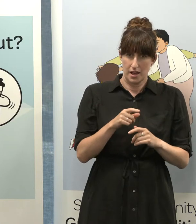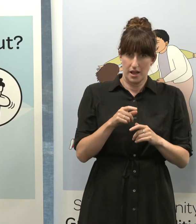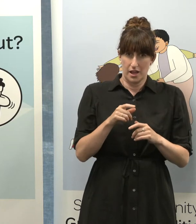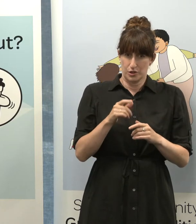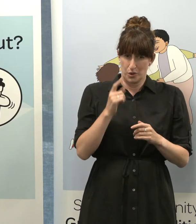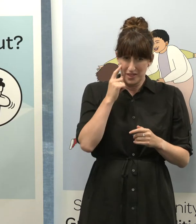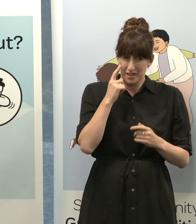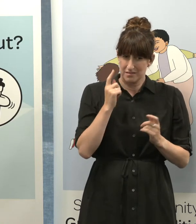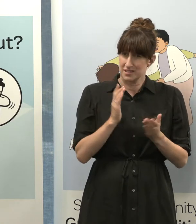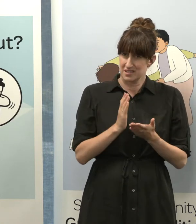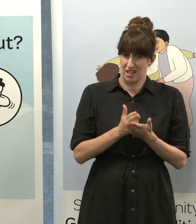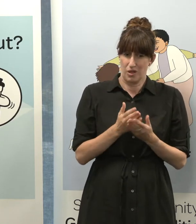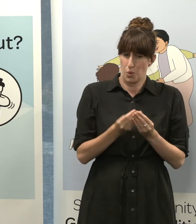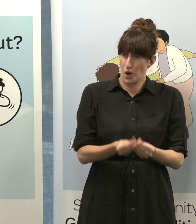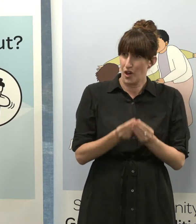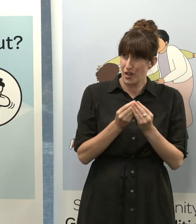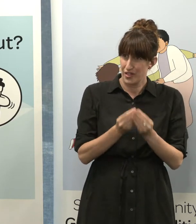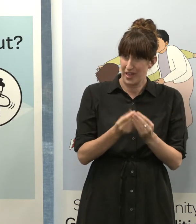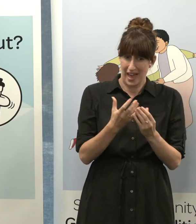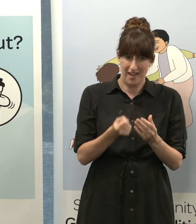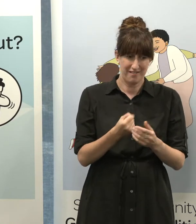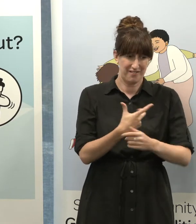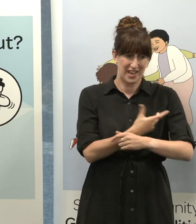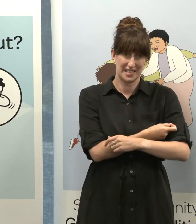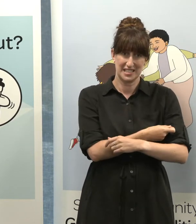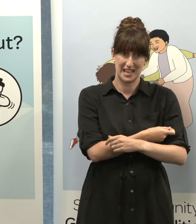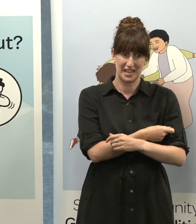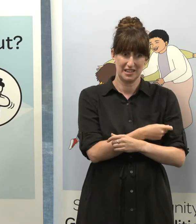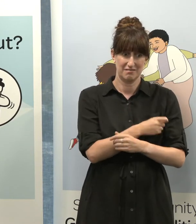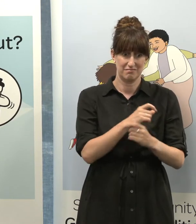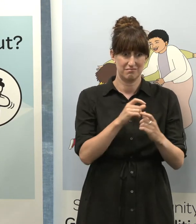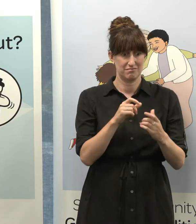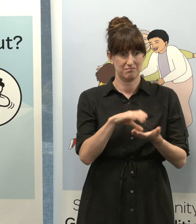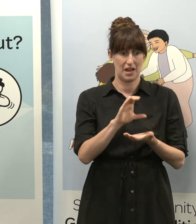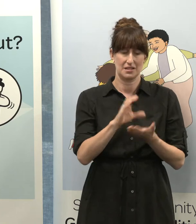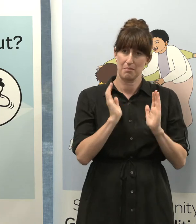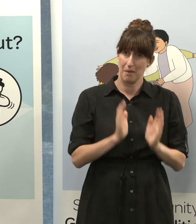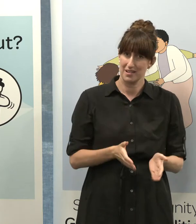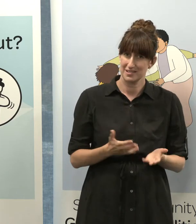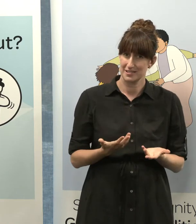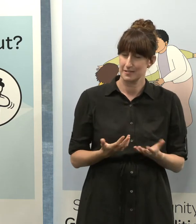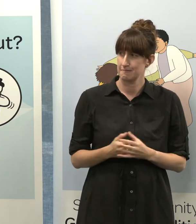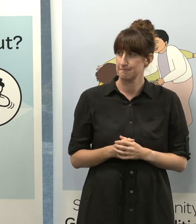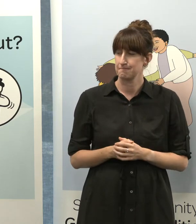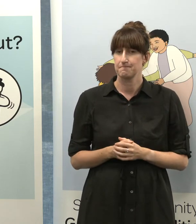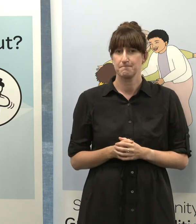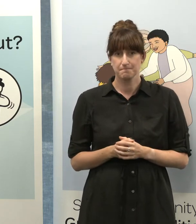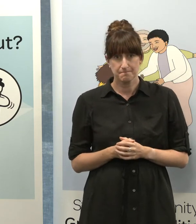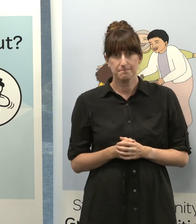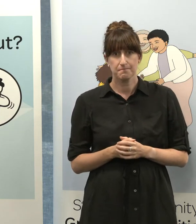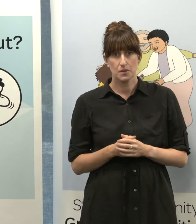workforces given overgrown is so rampant and still infecting